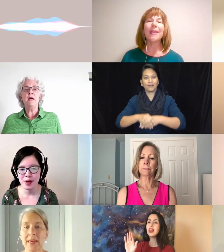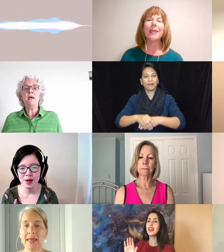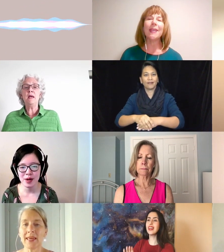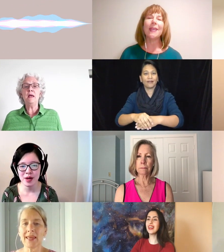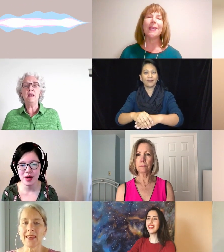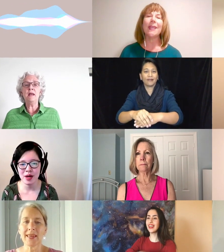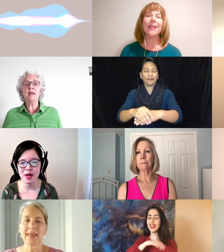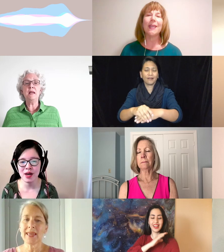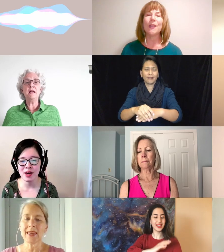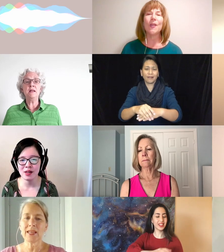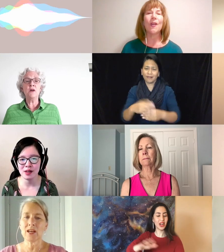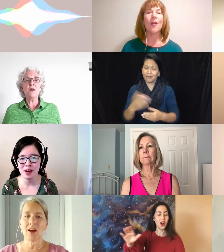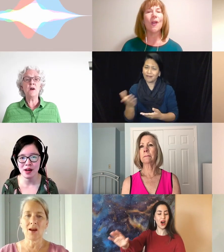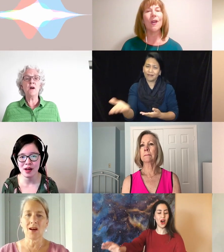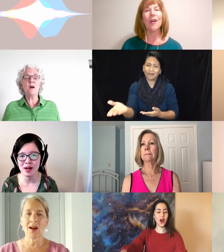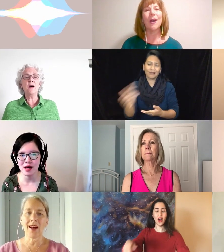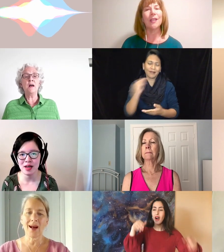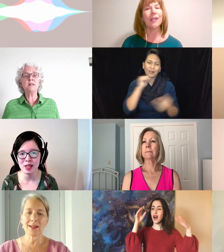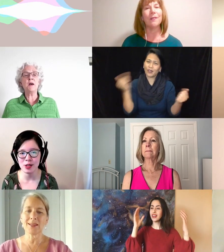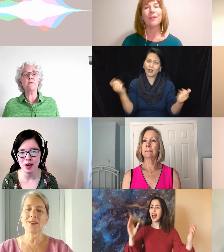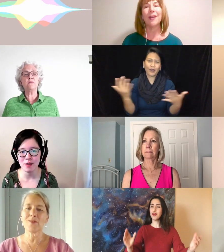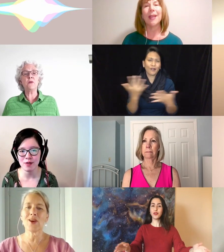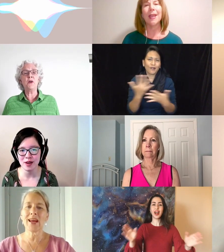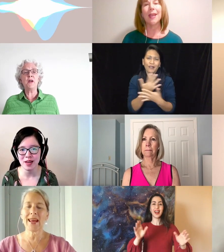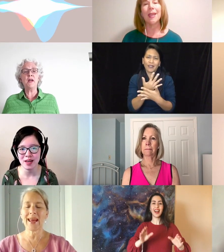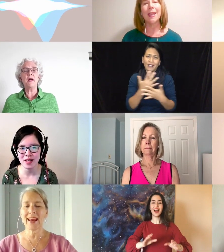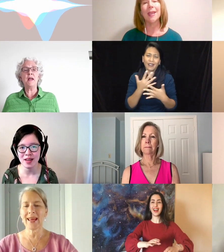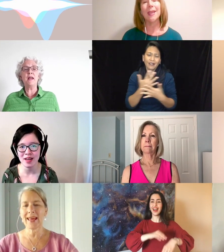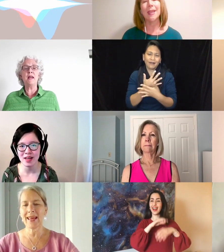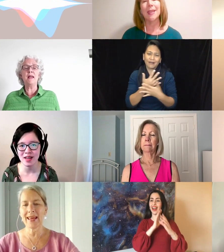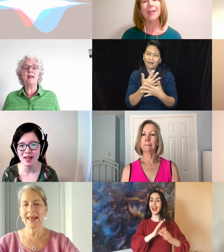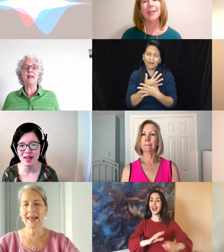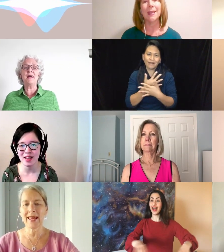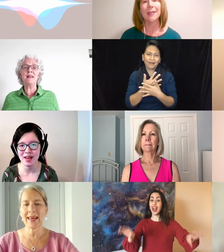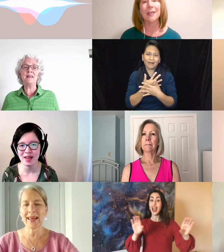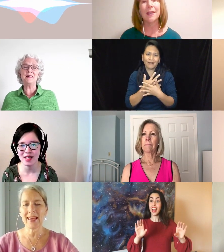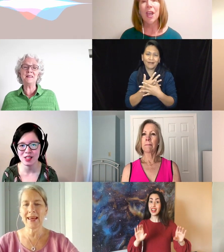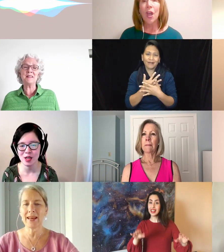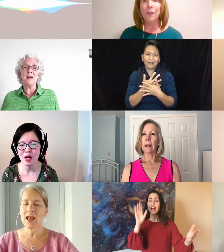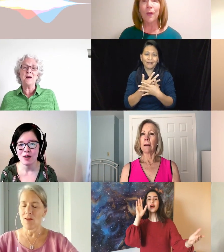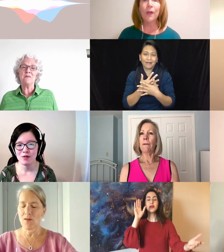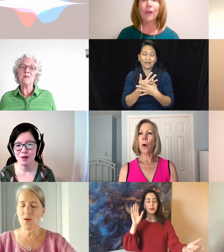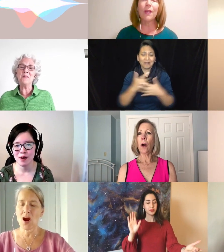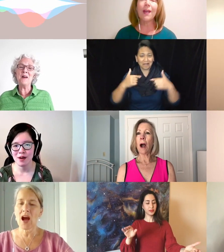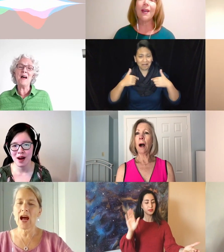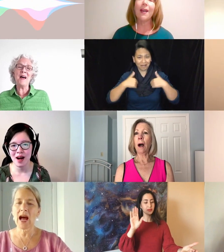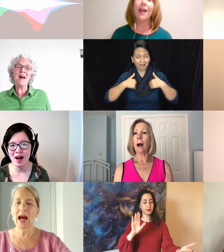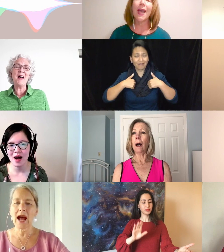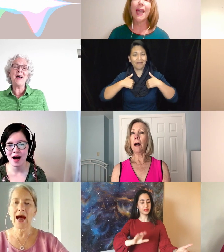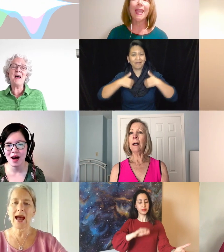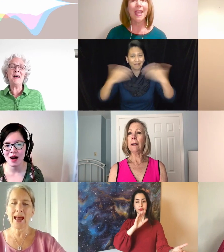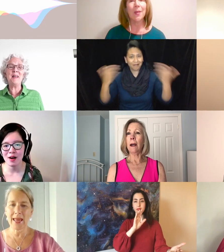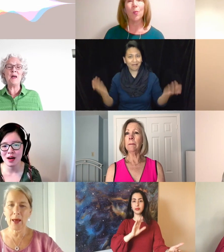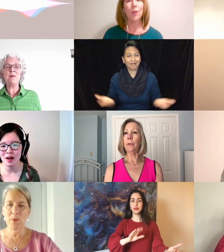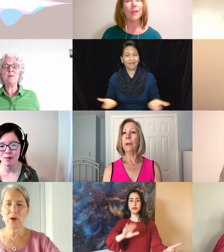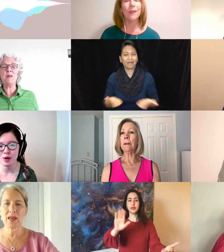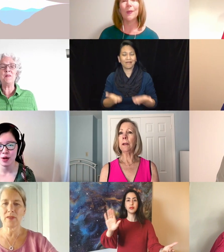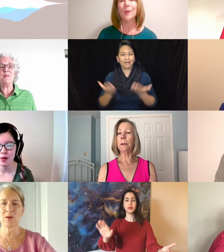L: Be not afraid All: for I am with you